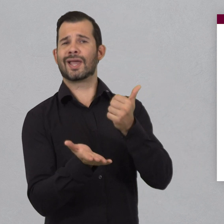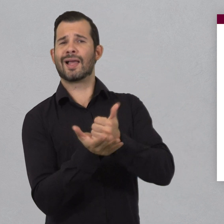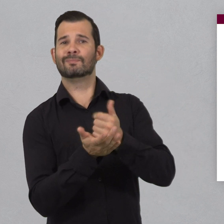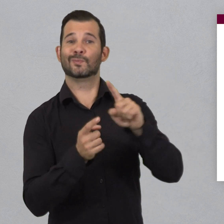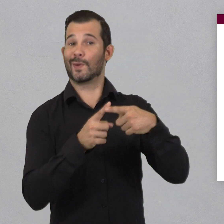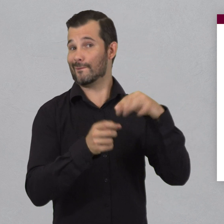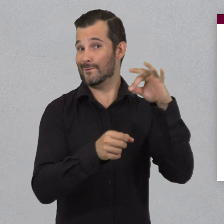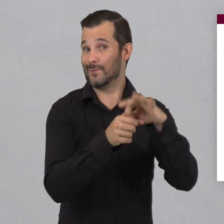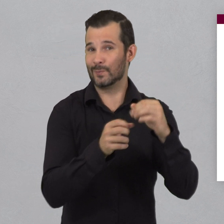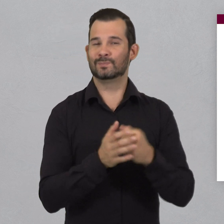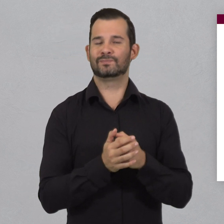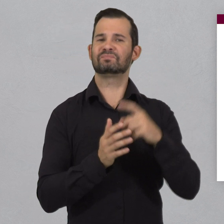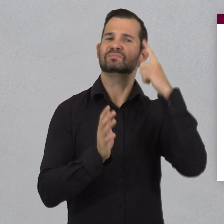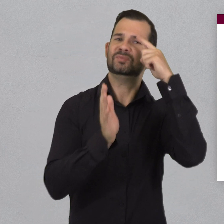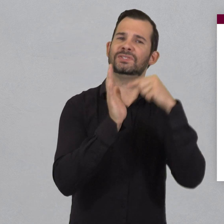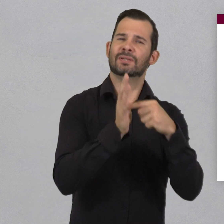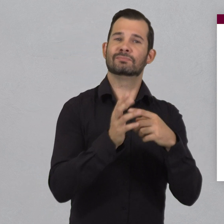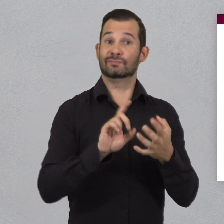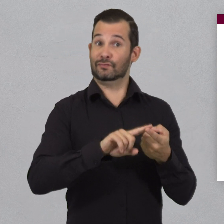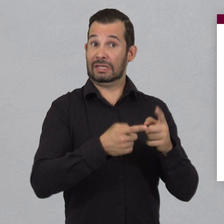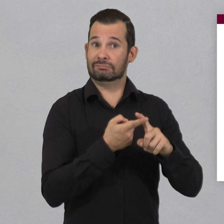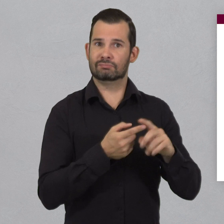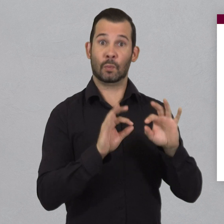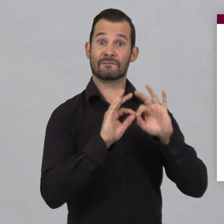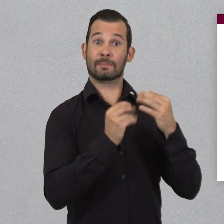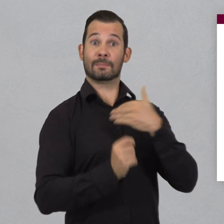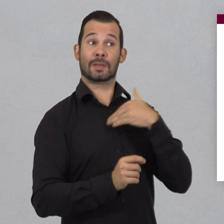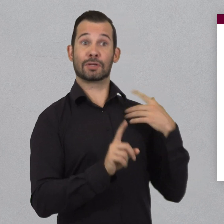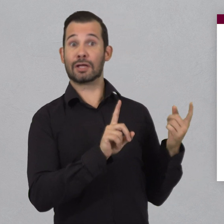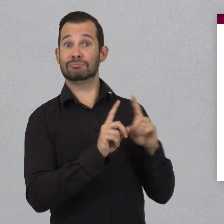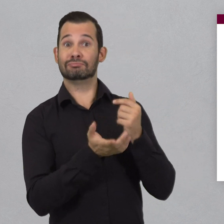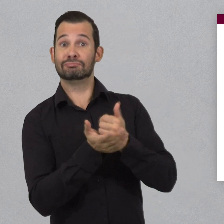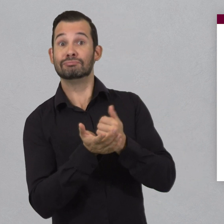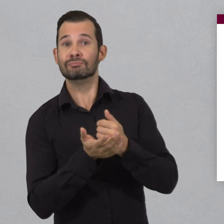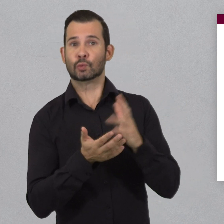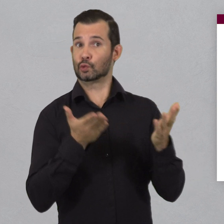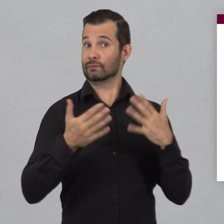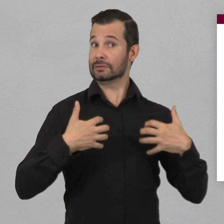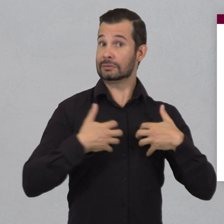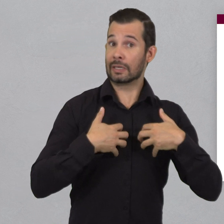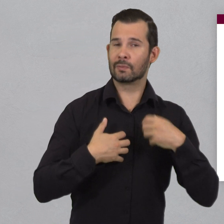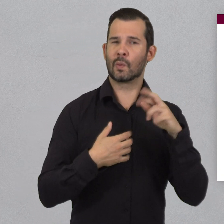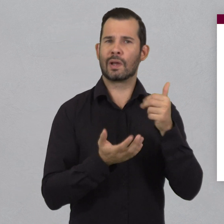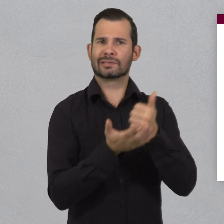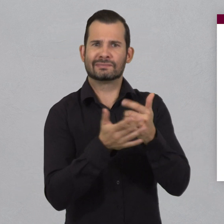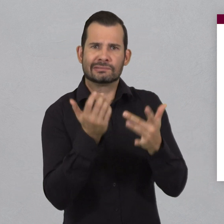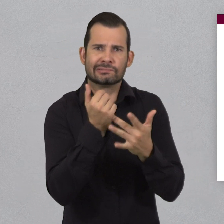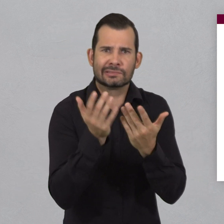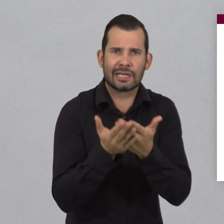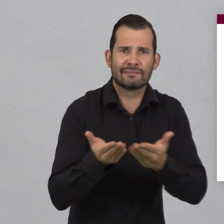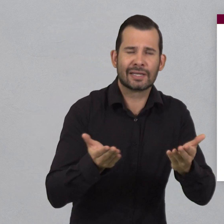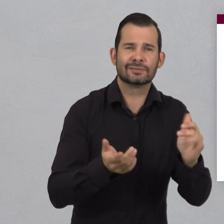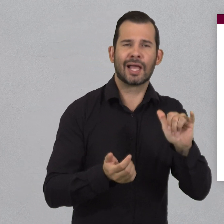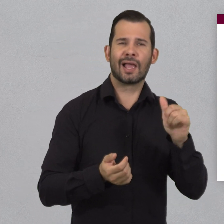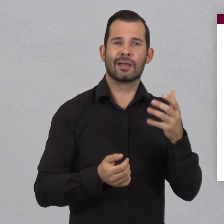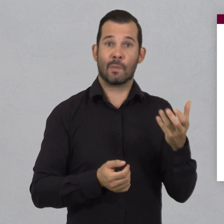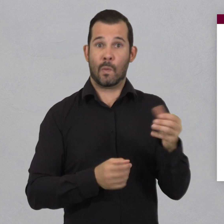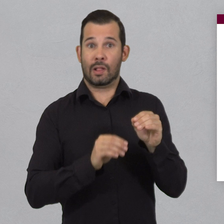you vote. For example, a friend or family member, your service animal or an assistive device,